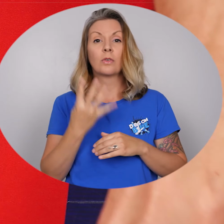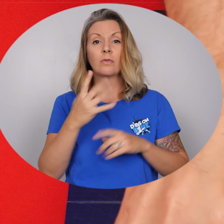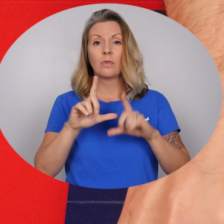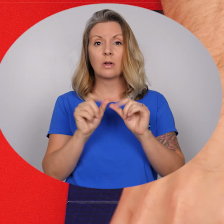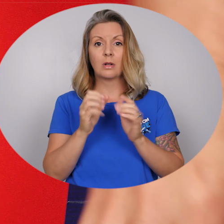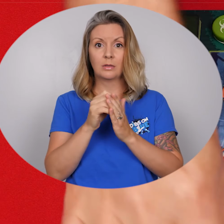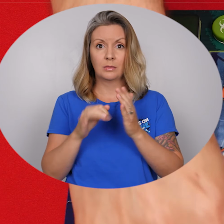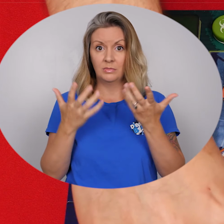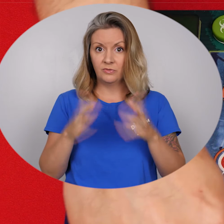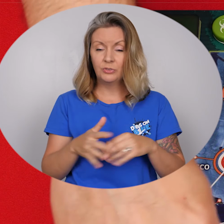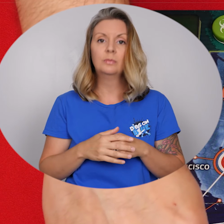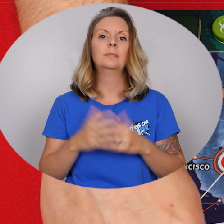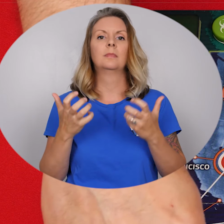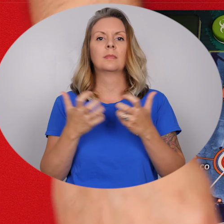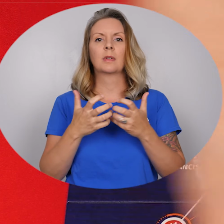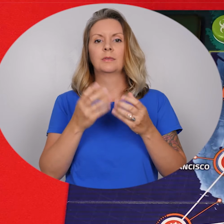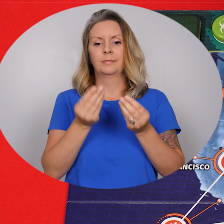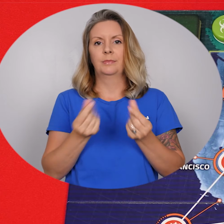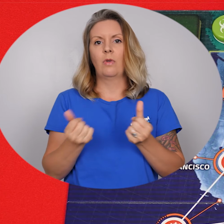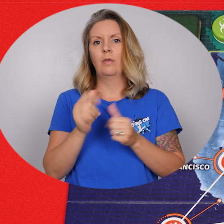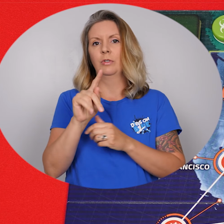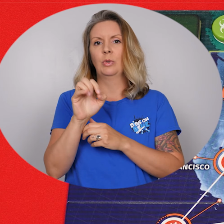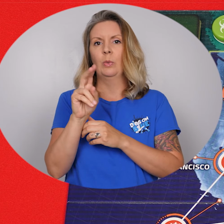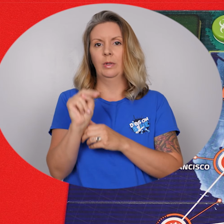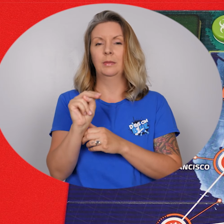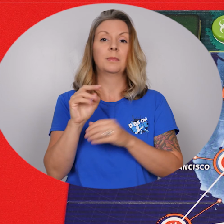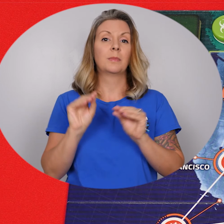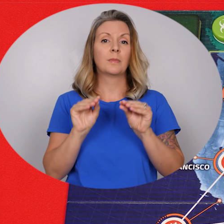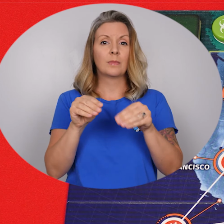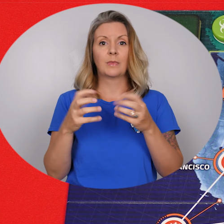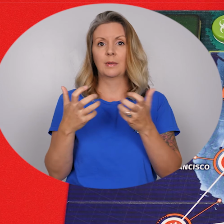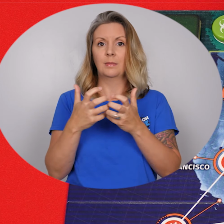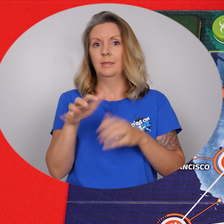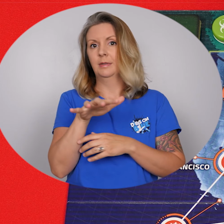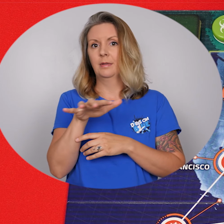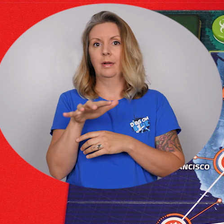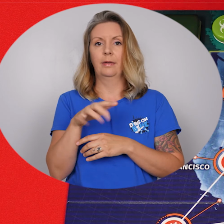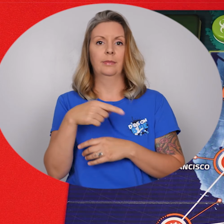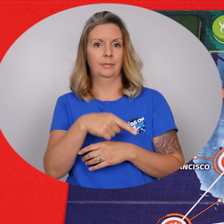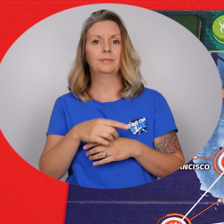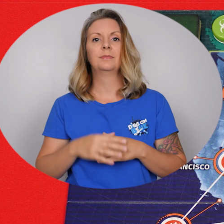discard pile, you then put the related cure token onto its matching space of the board.